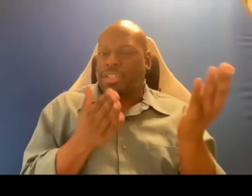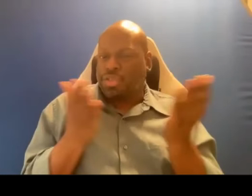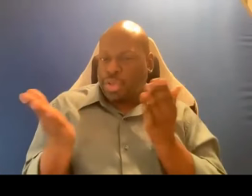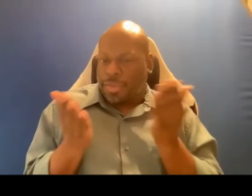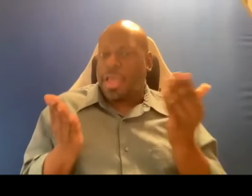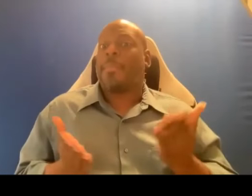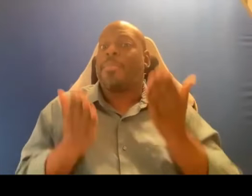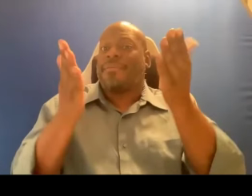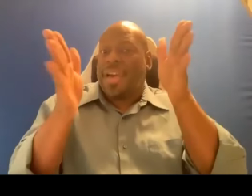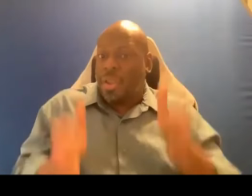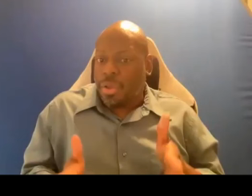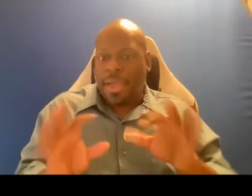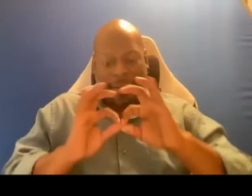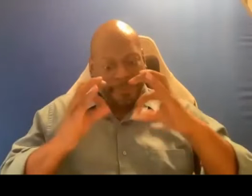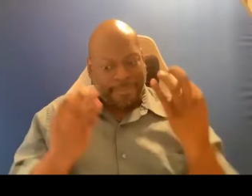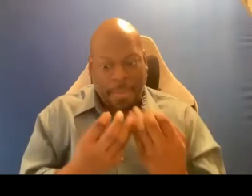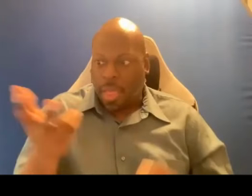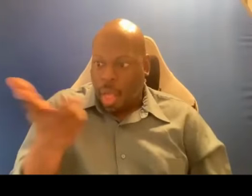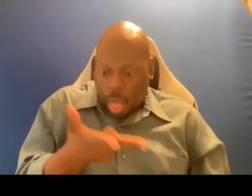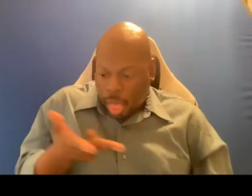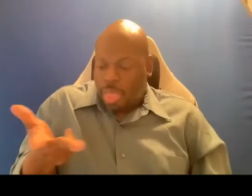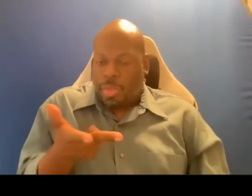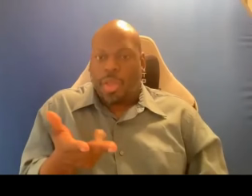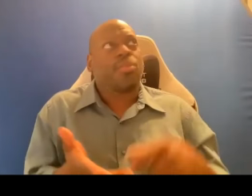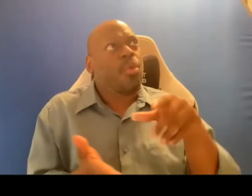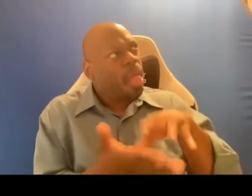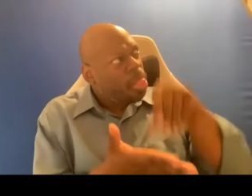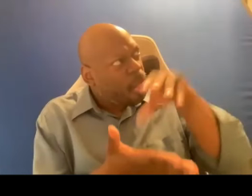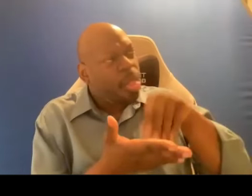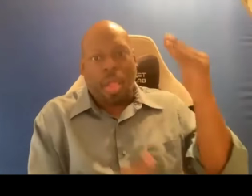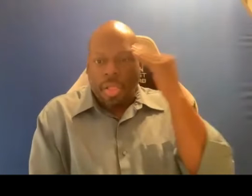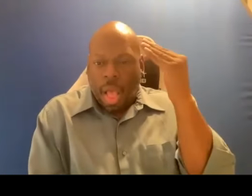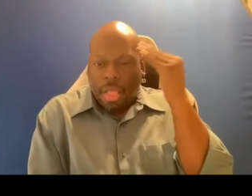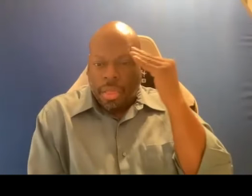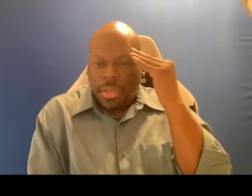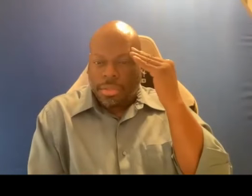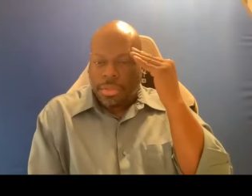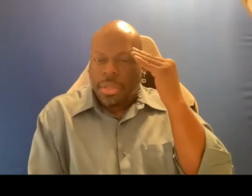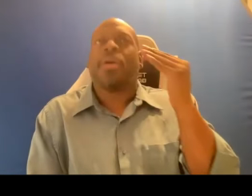to gain knowledge to enable children who are DeafBlind to access the general curriculum, and